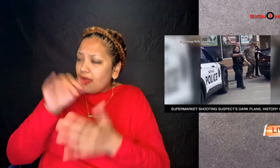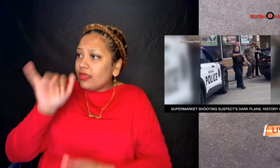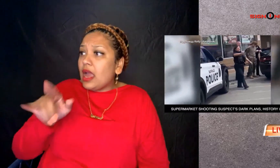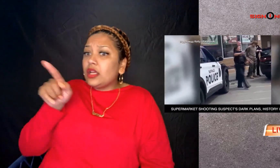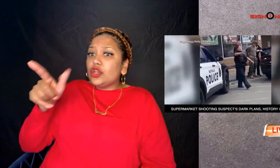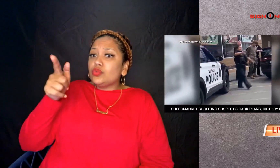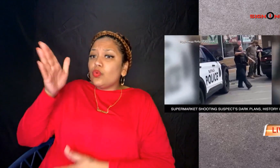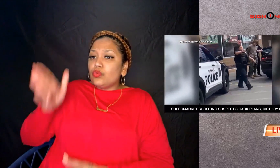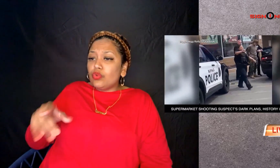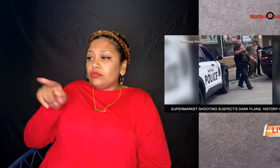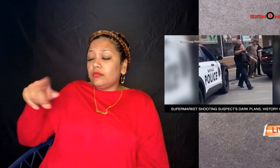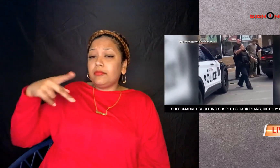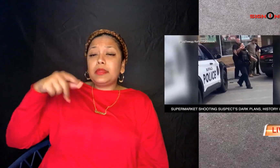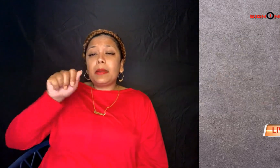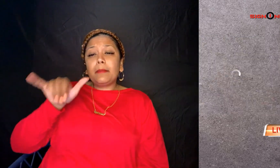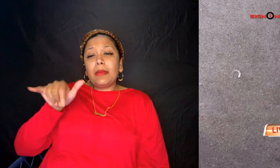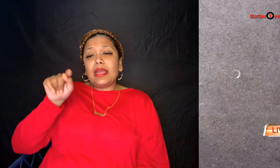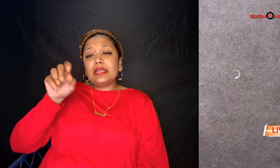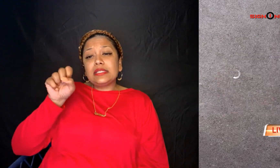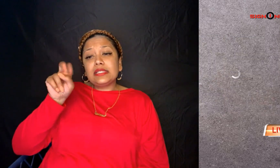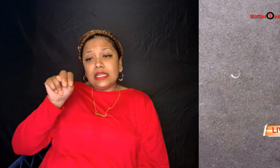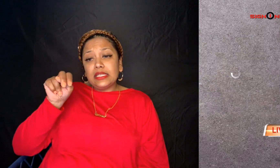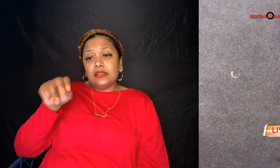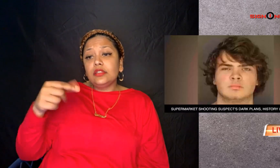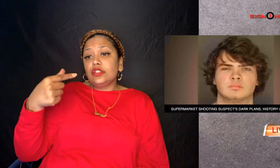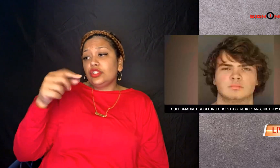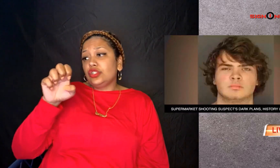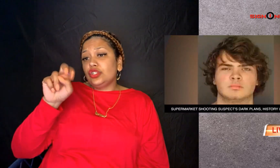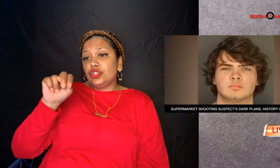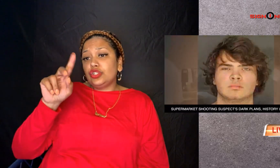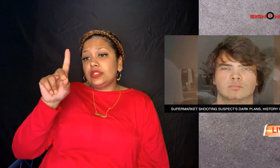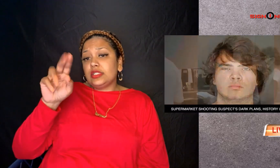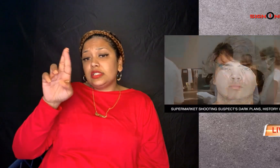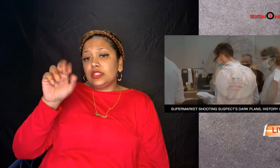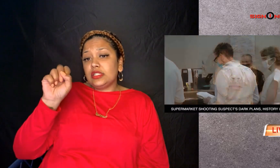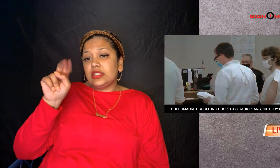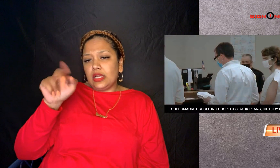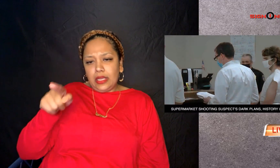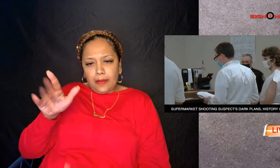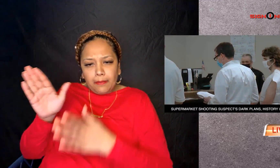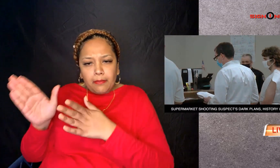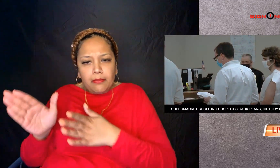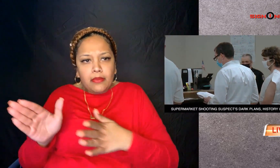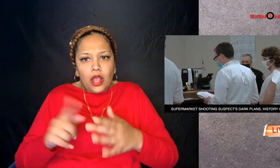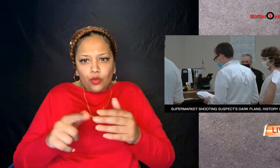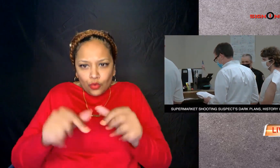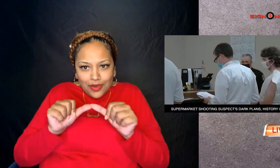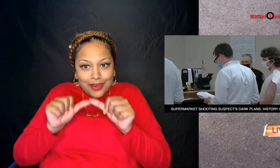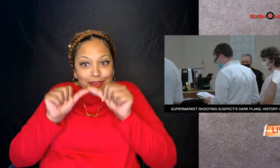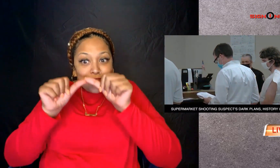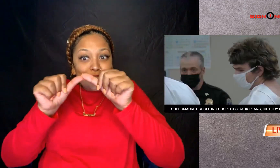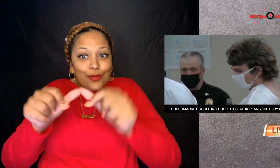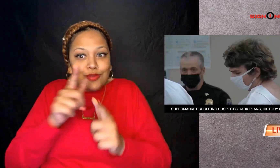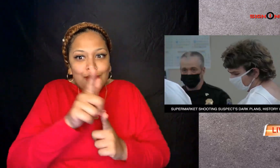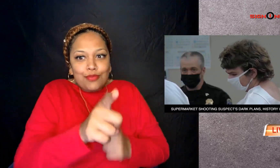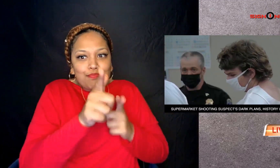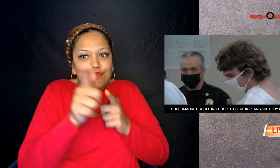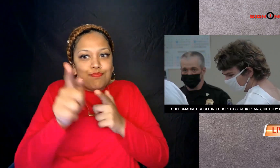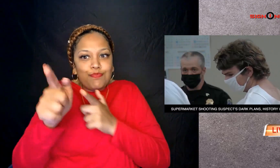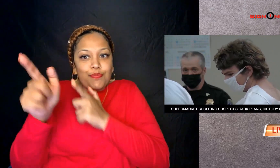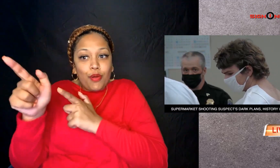investigators have learned the alleged shooter Payton Gendron planned to continue his shooting